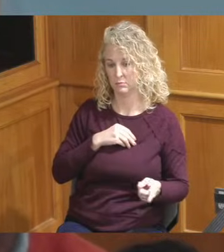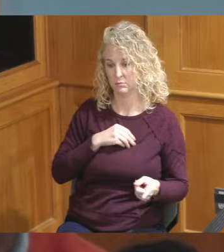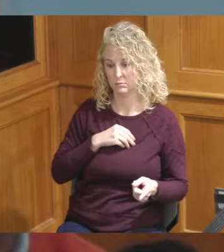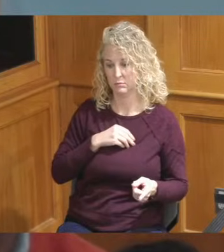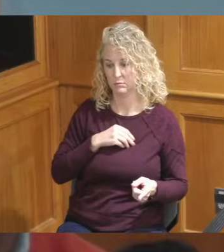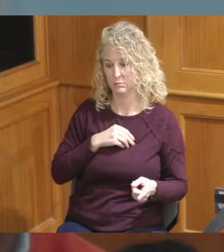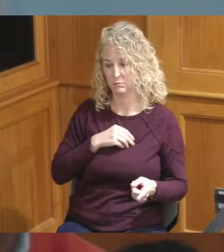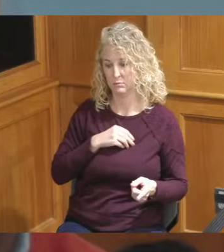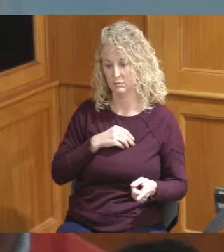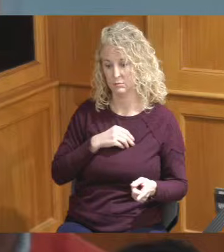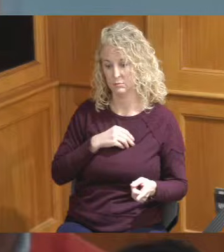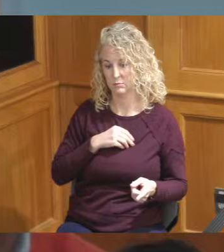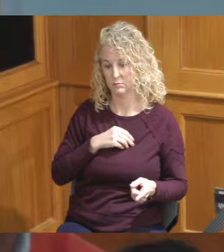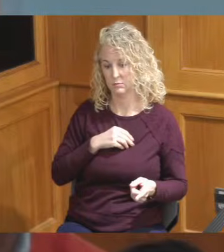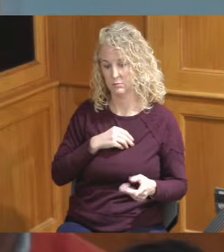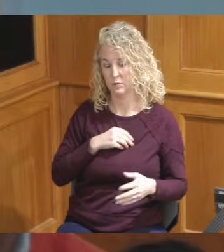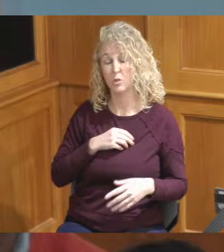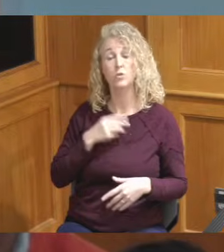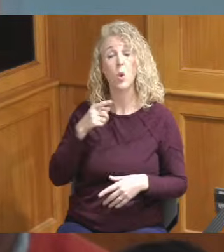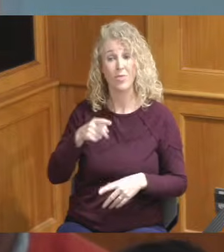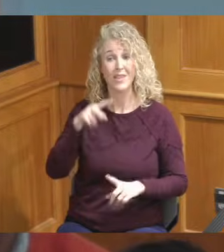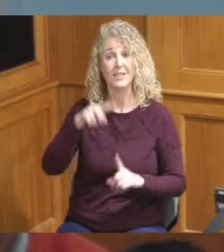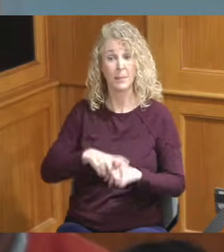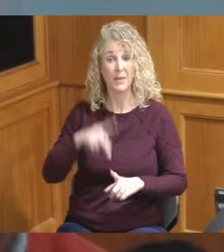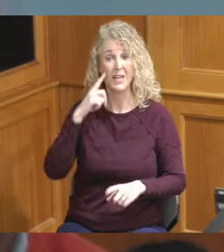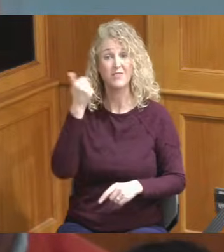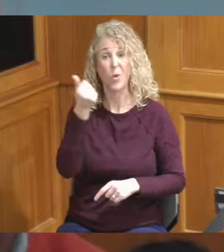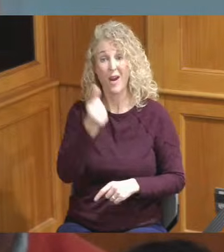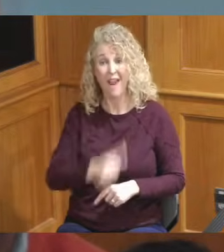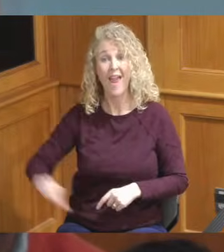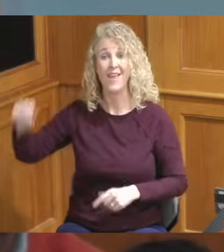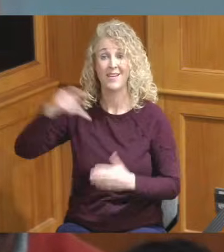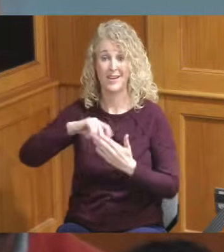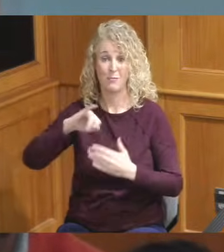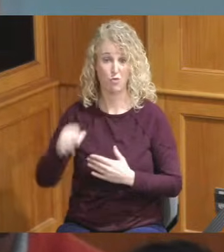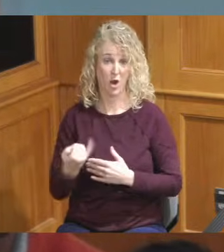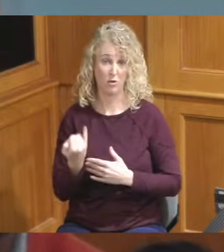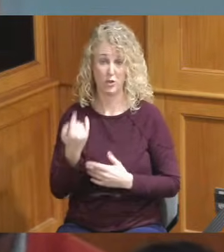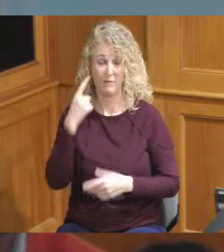have it for the projects that are coming up for anything along the lines of major capital repairs,